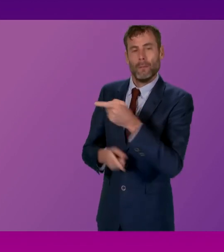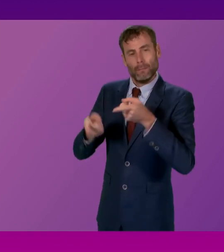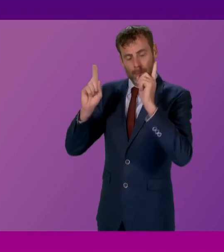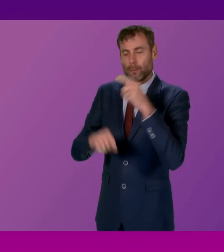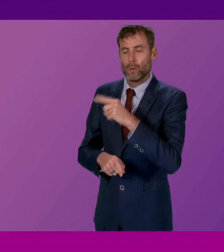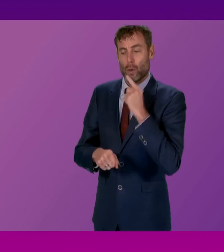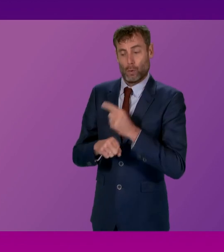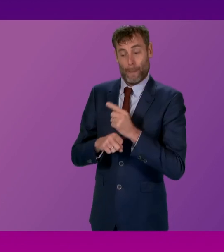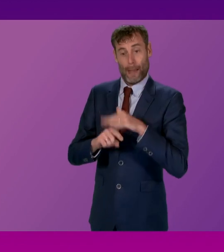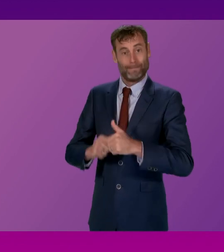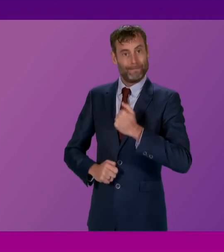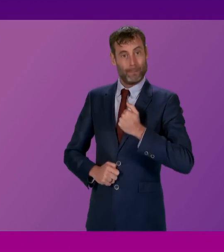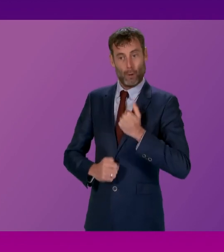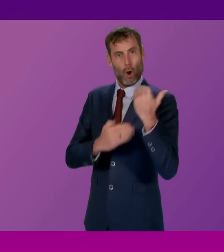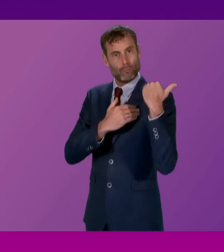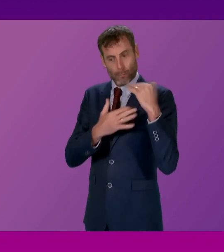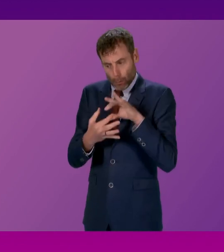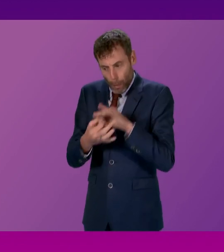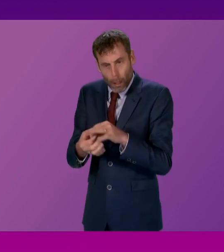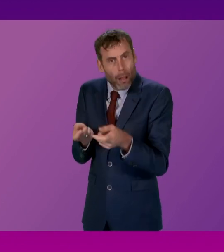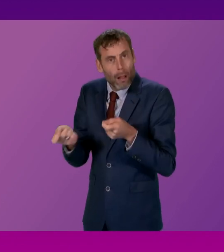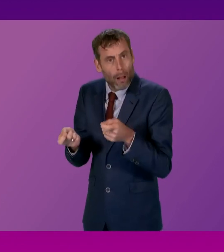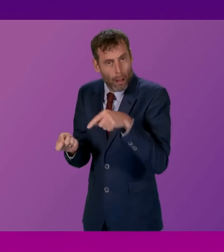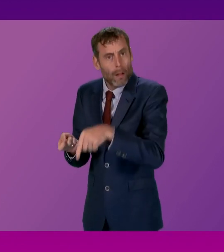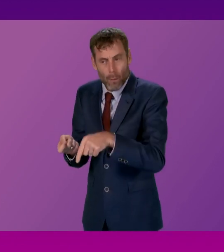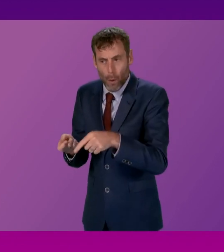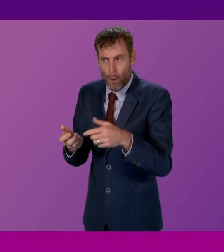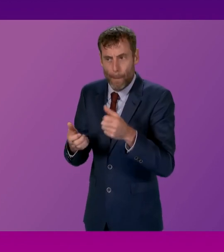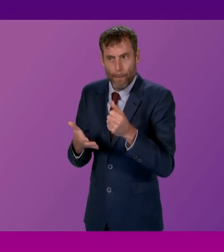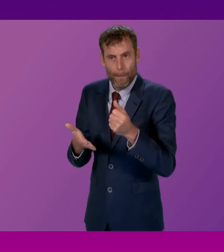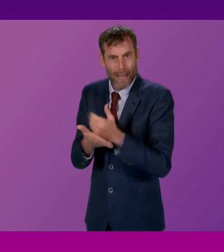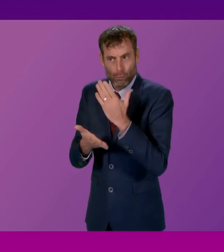However, the First Minister is responsible for the conduct of the Scottish Government.